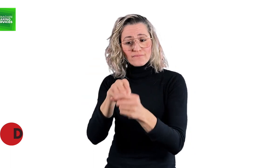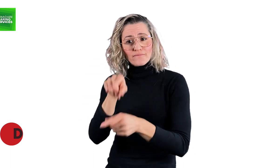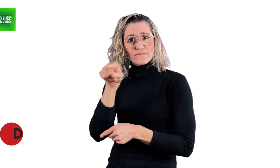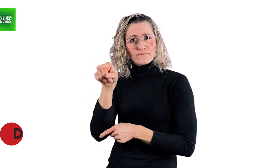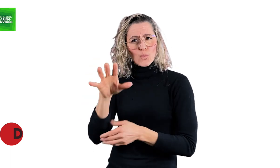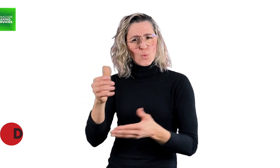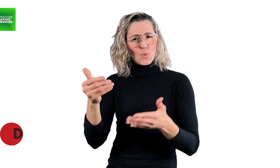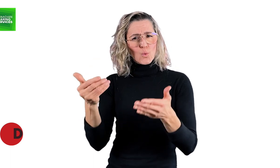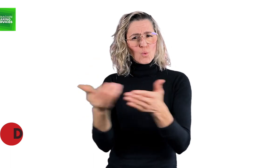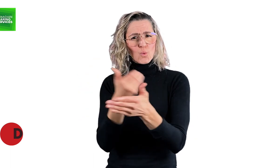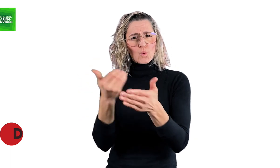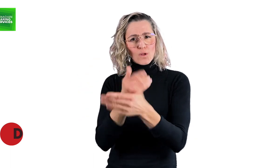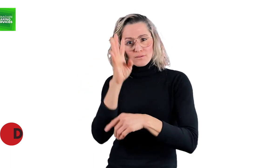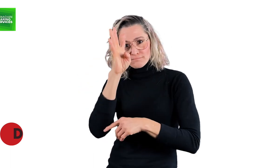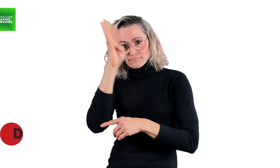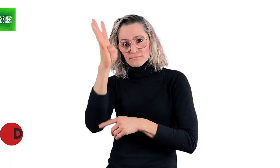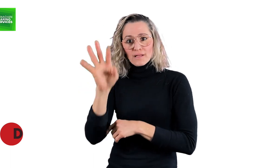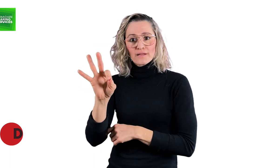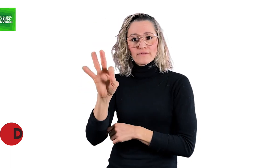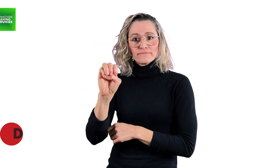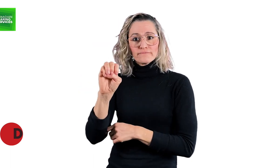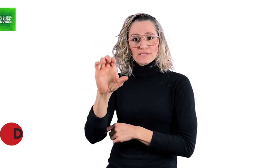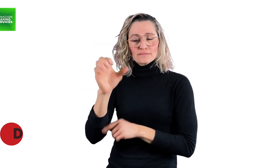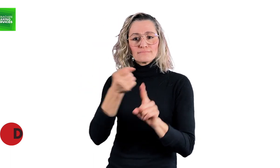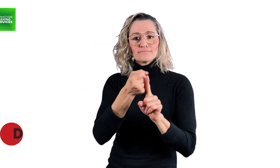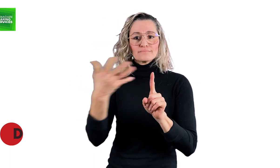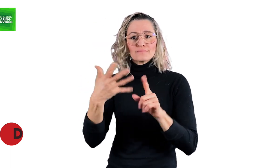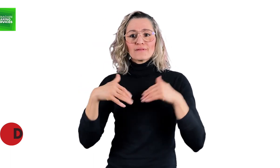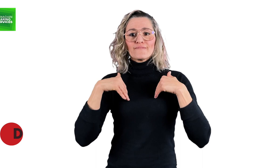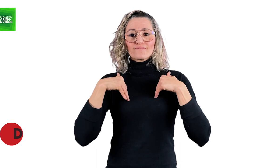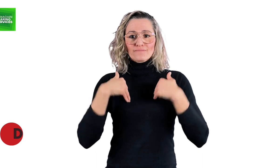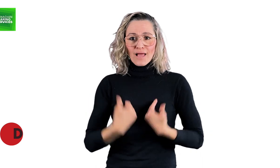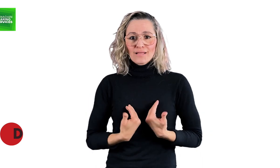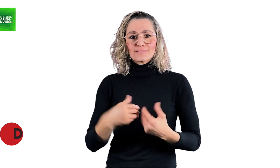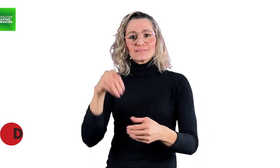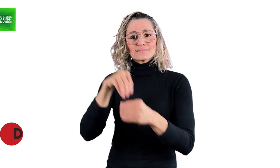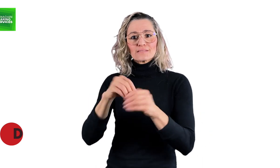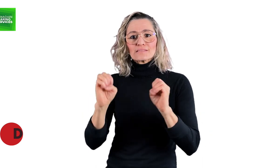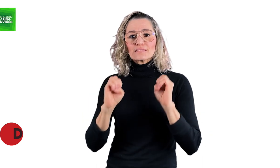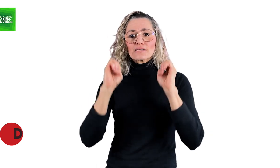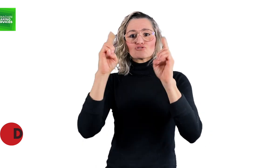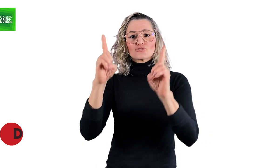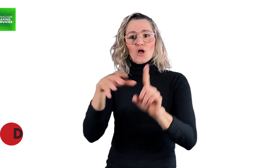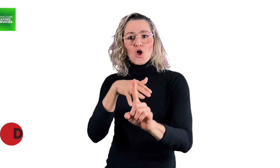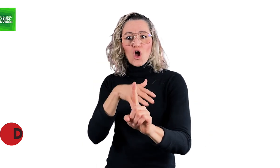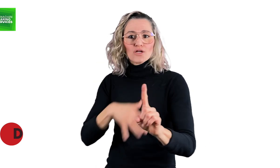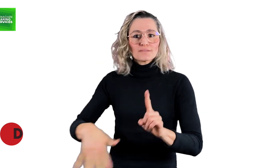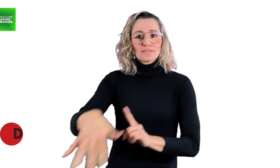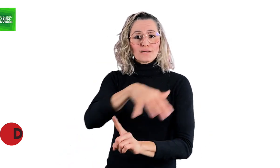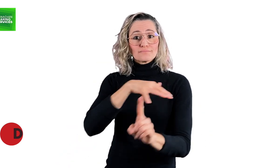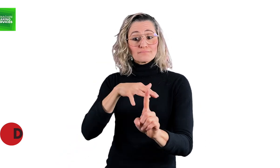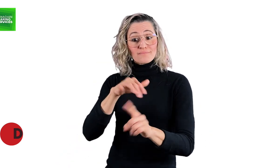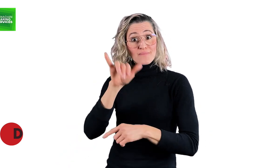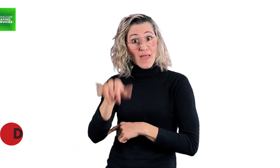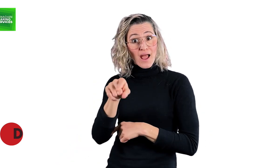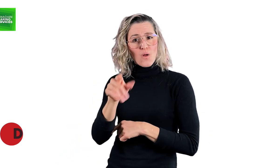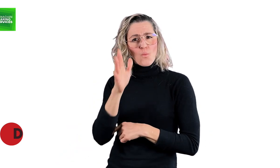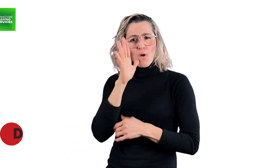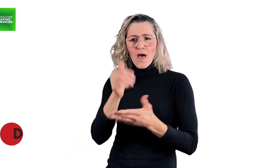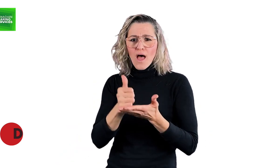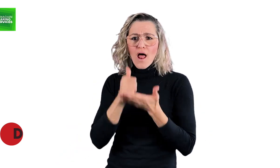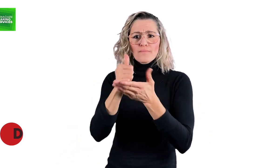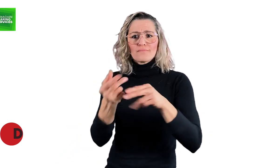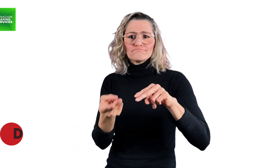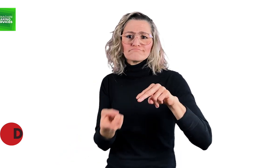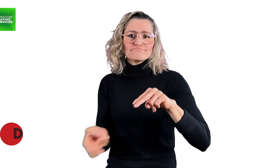created Fatigue in Educational Contexts (FEC), that will increase